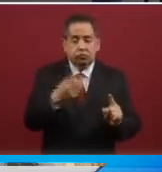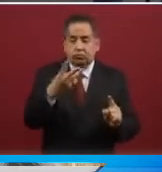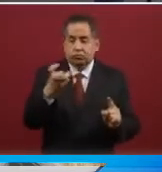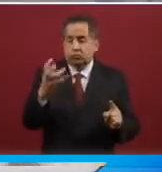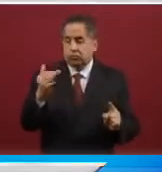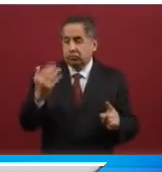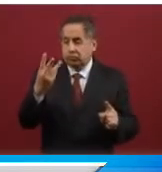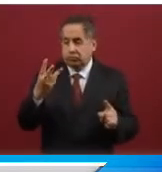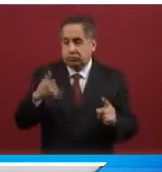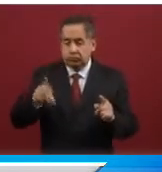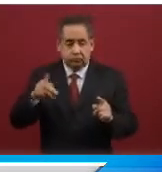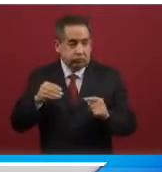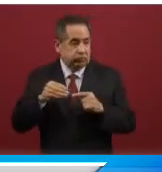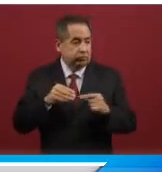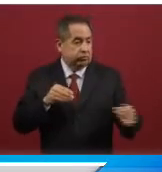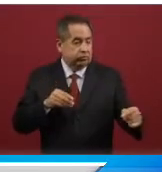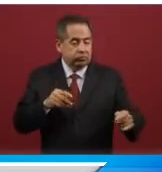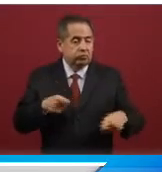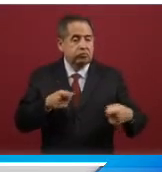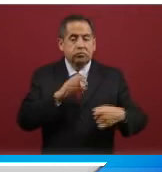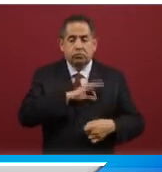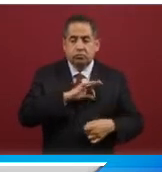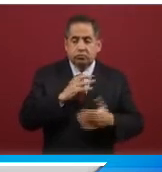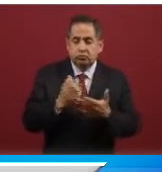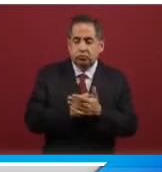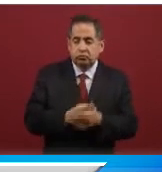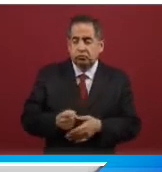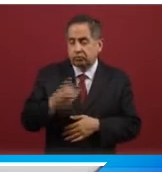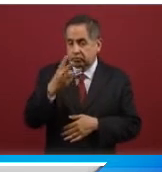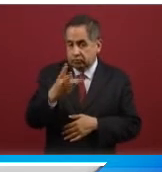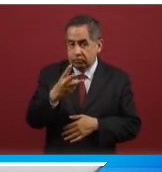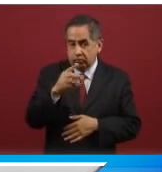Stationary LP Gas brand GRUPO NIETO at 10.60 per liter